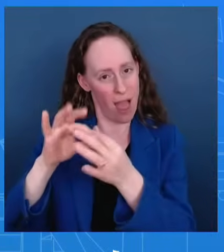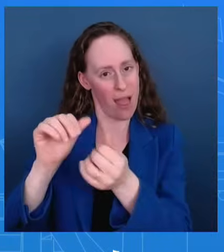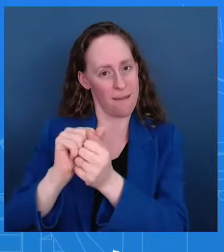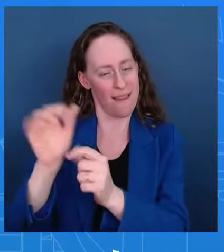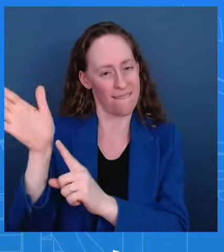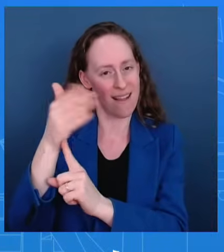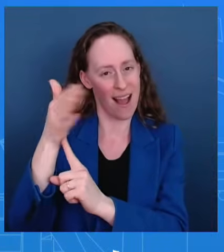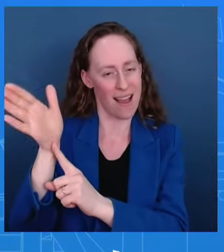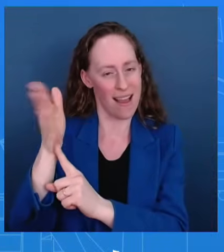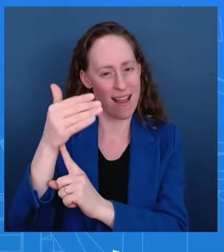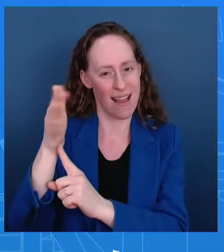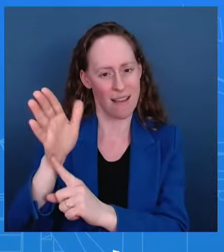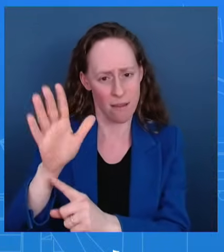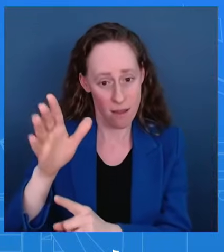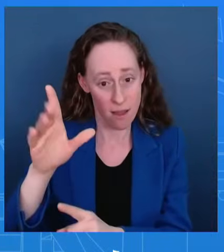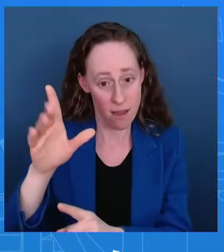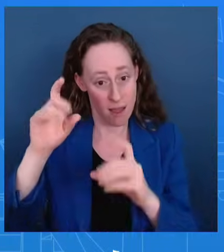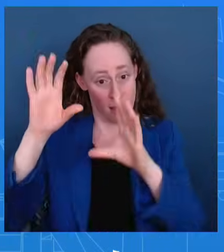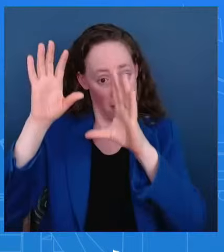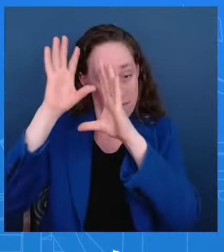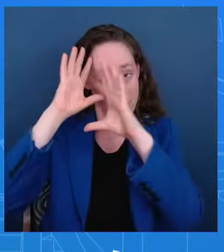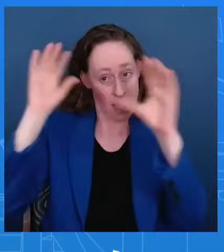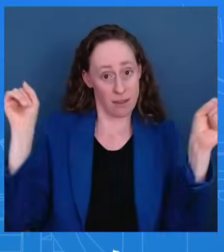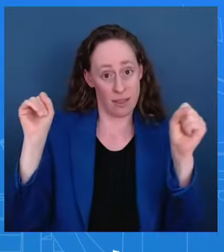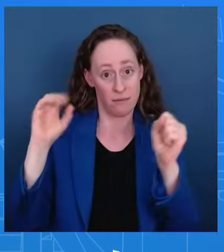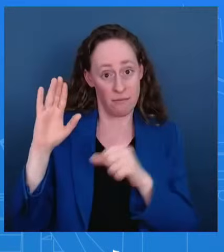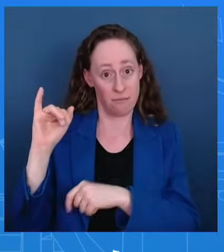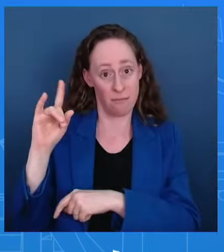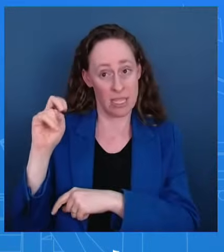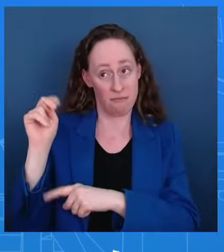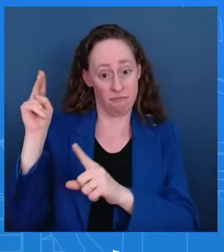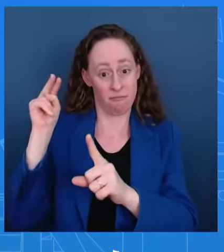believe that Justice Alito can rule in --